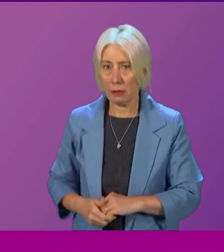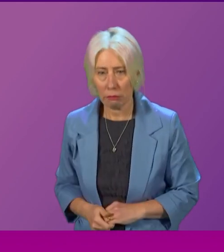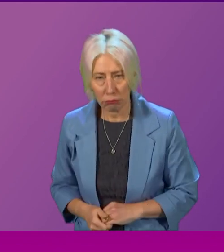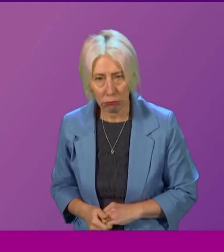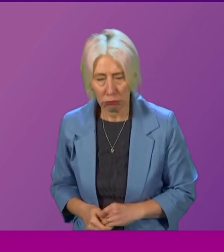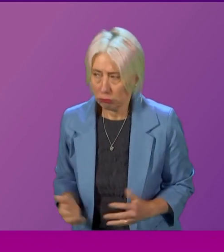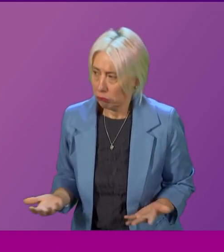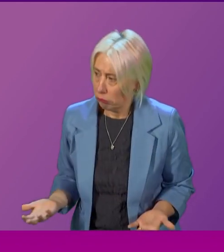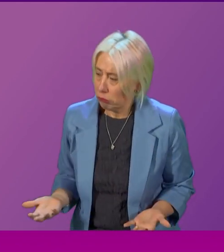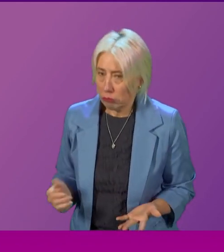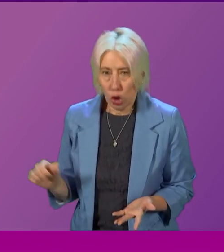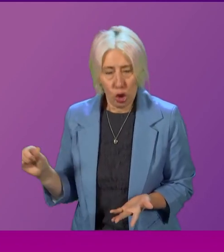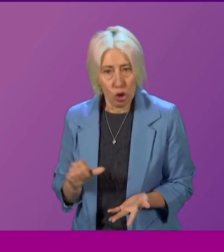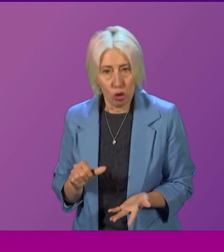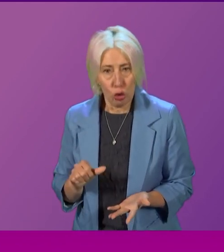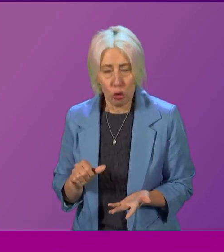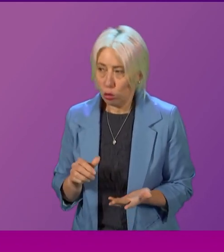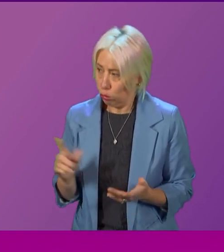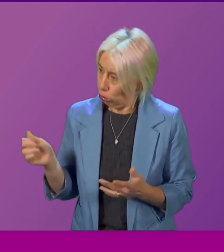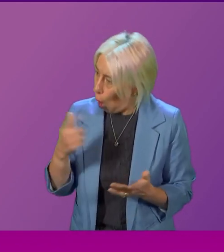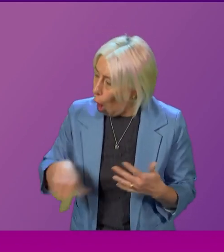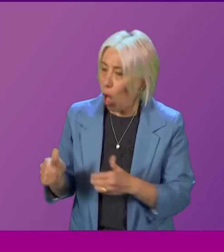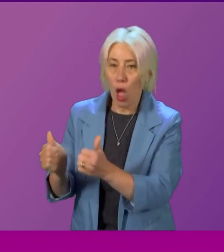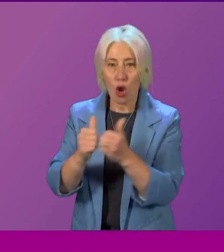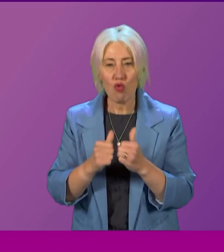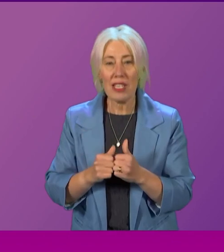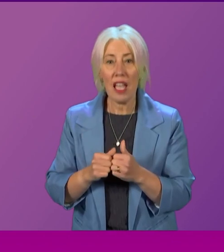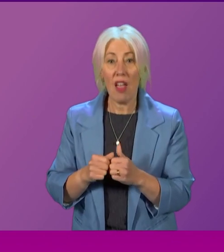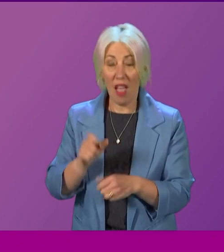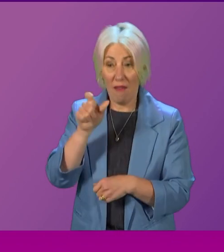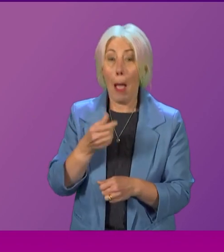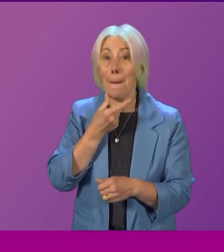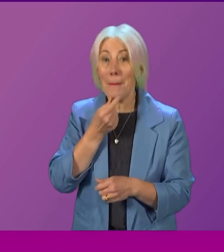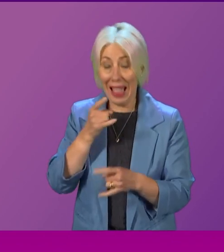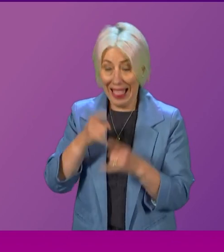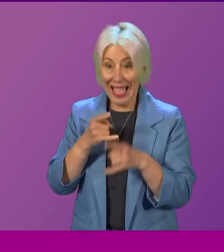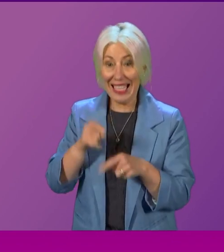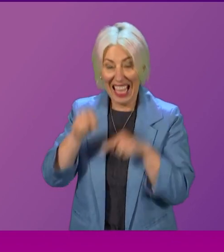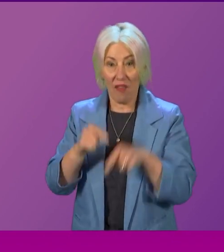Surely, we should all be able to agree that convicted male sex offenders should never